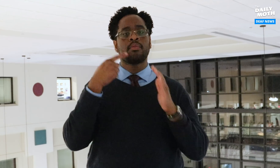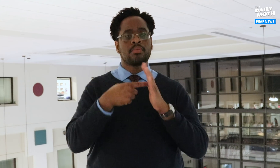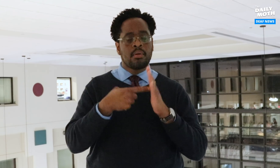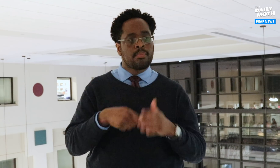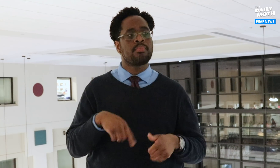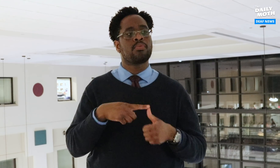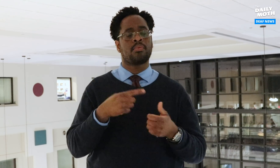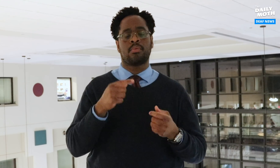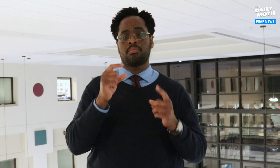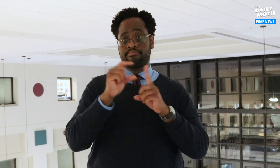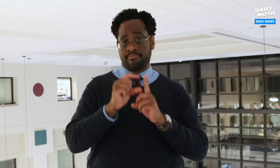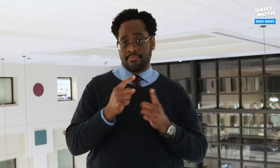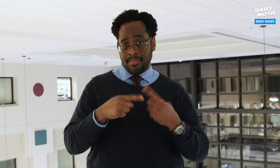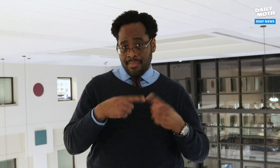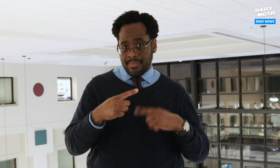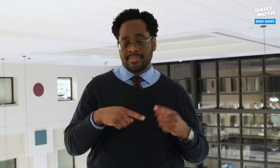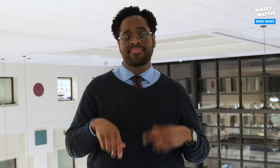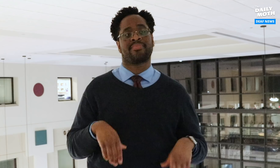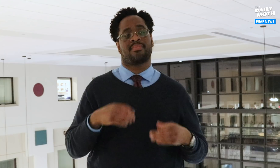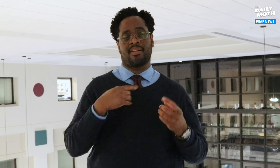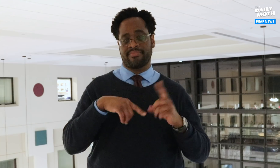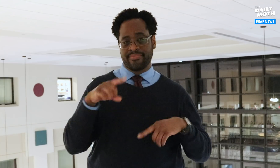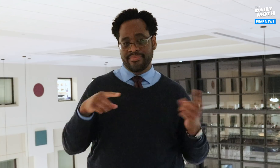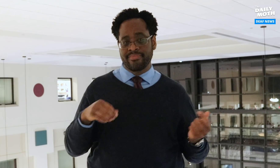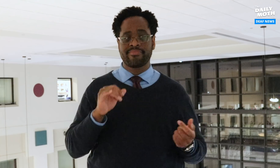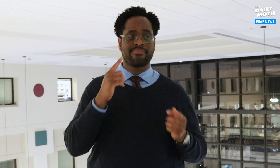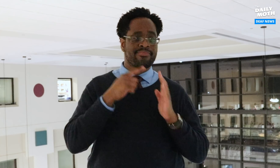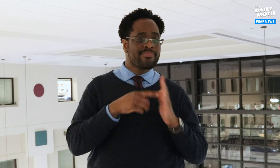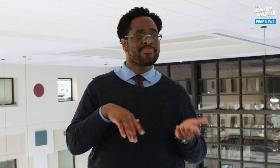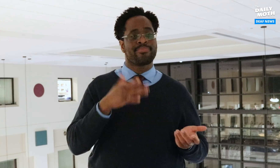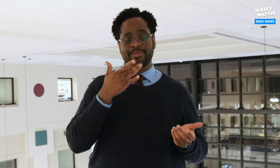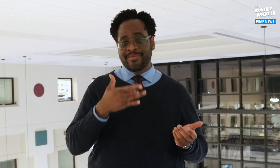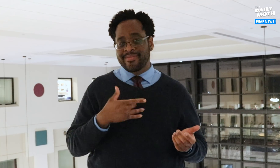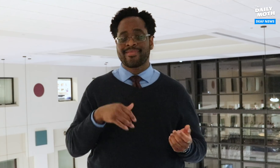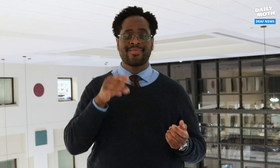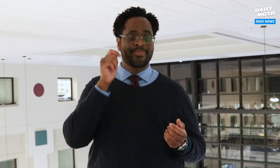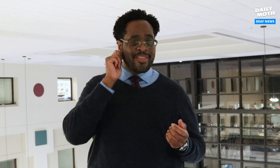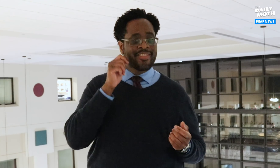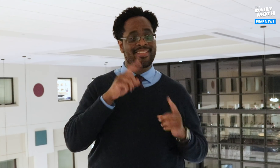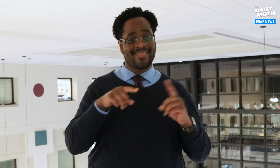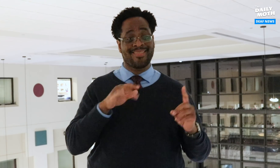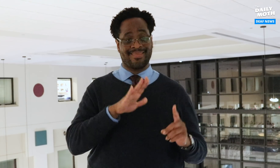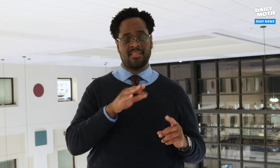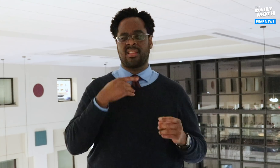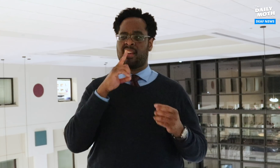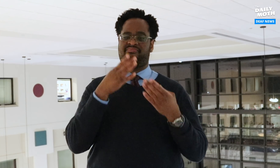There are various signs - "birthday" is an example.